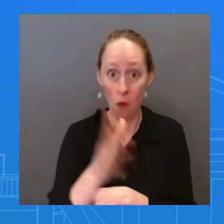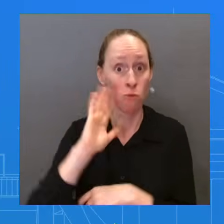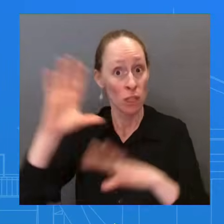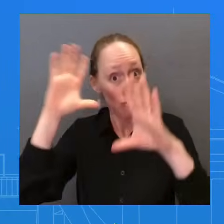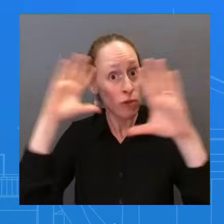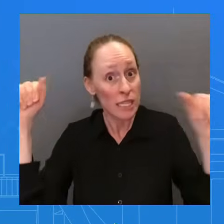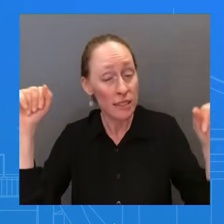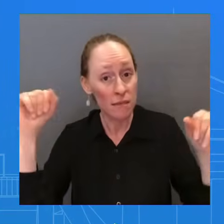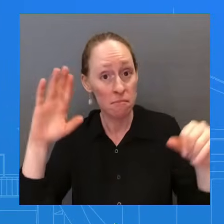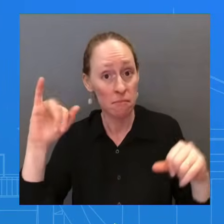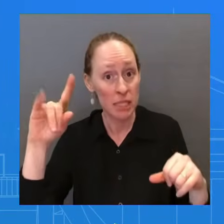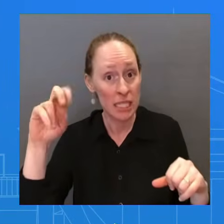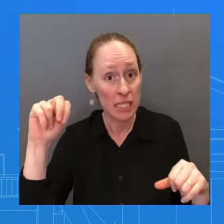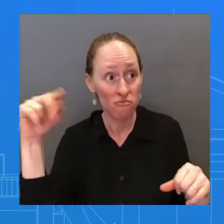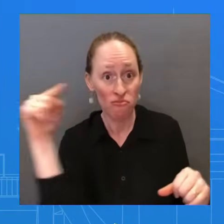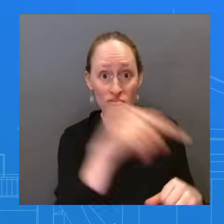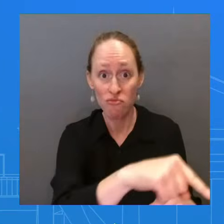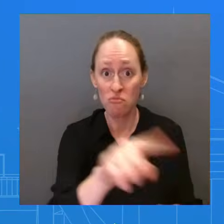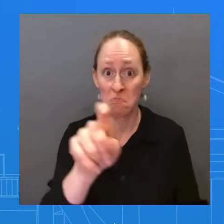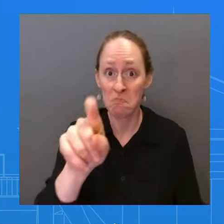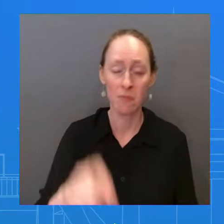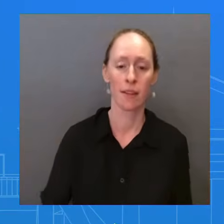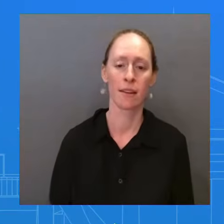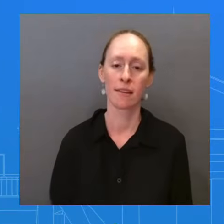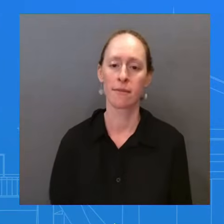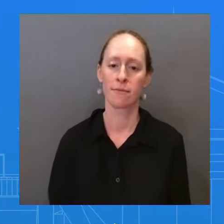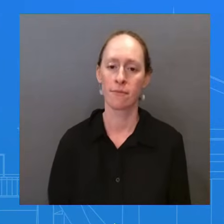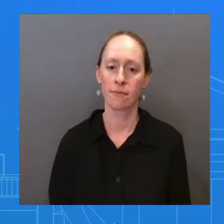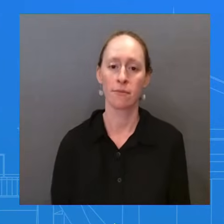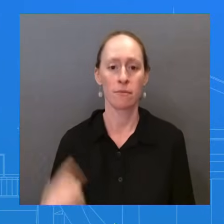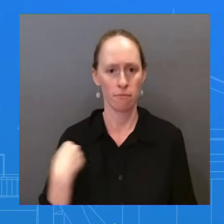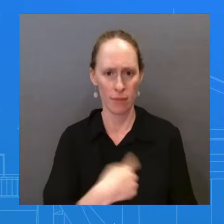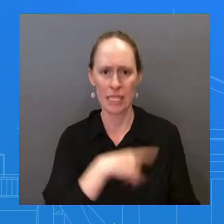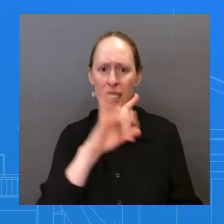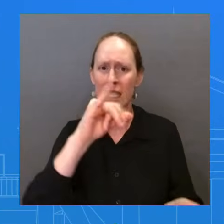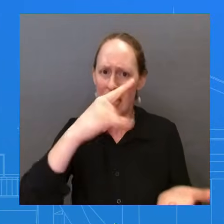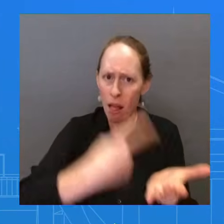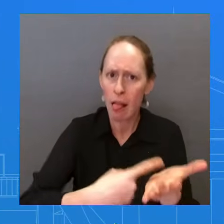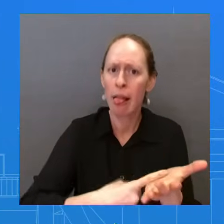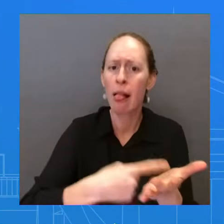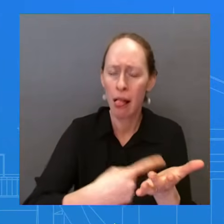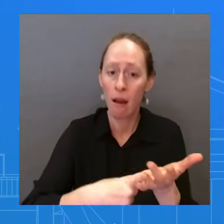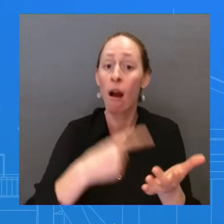President Zelenskyy's 10-point proposal for what he calls a "just peace." And we're helping -- trying to work with his team